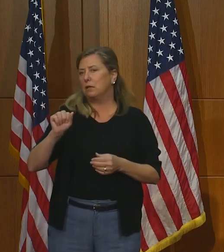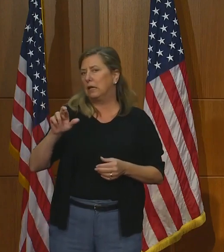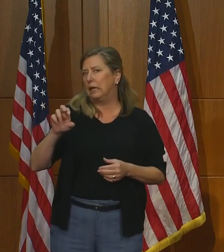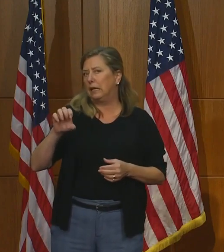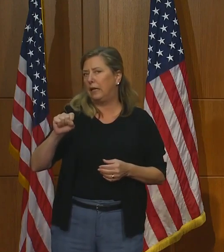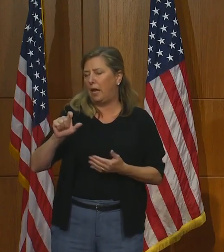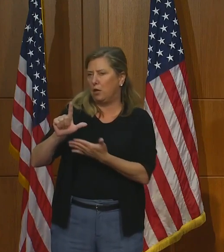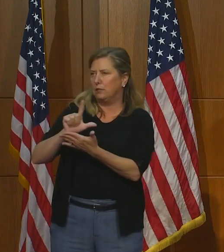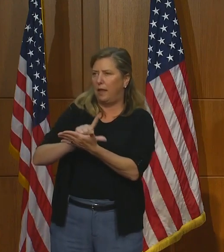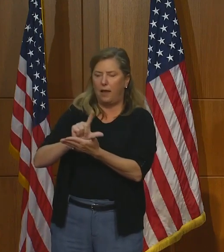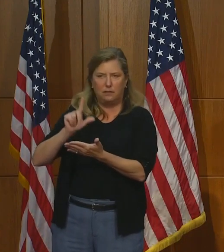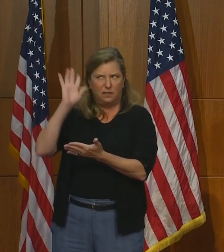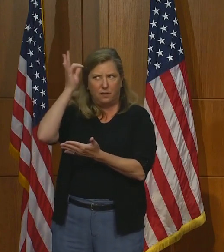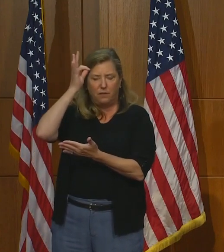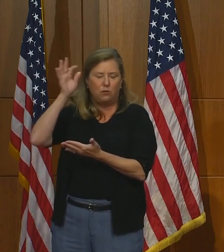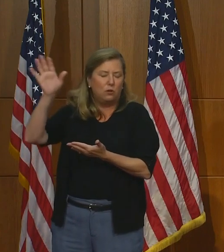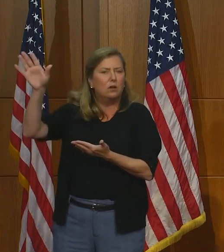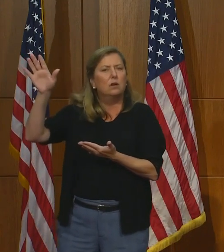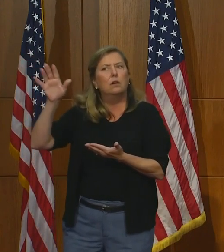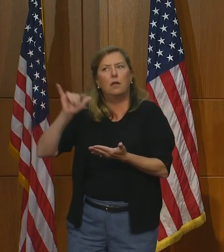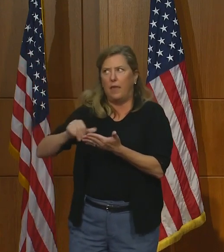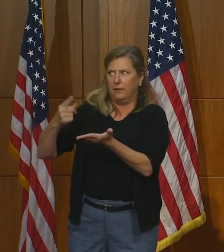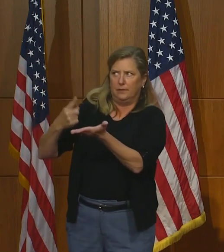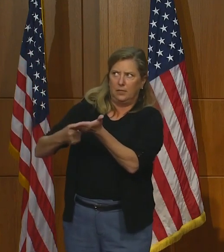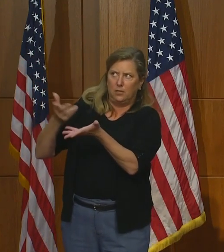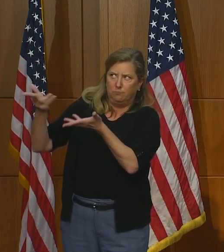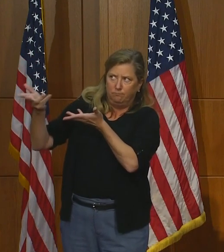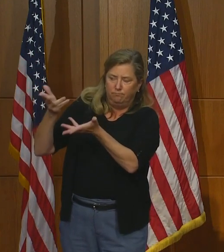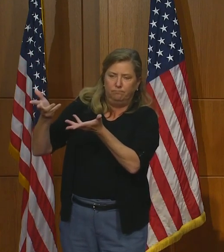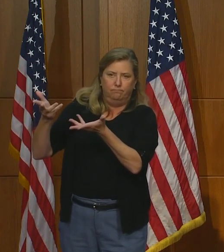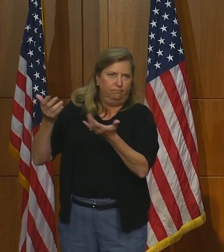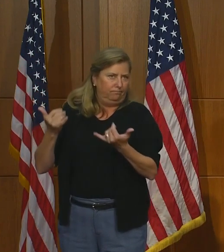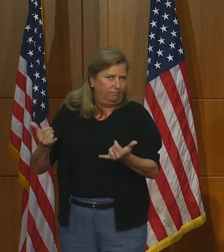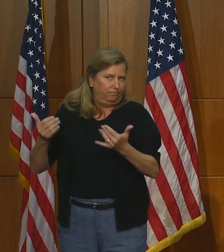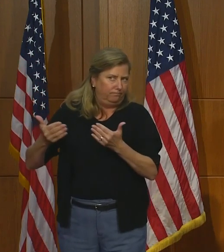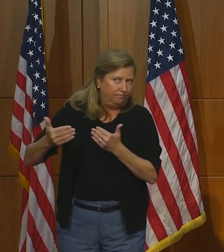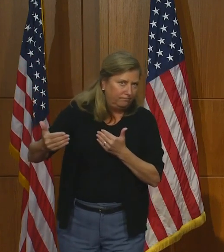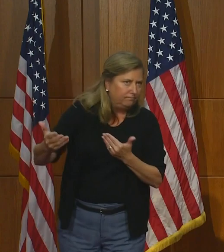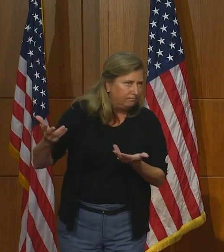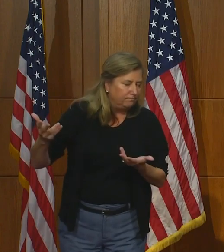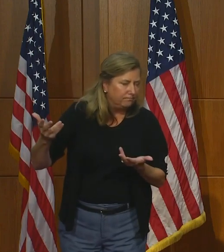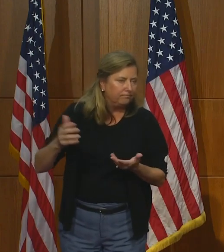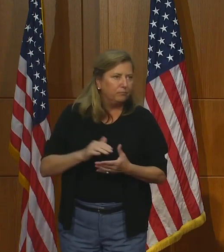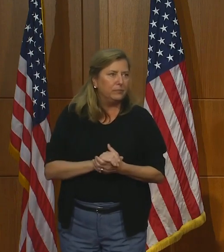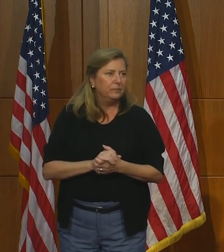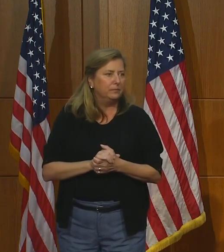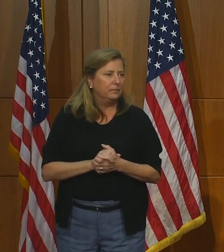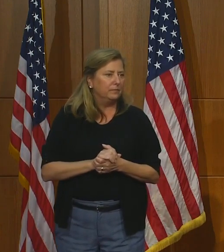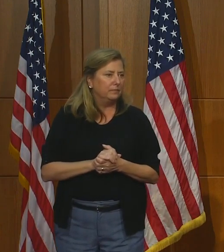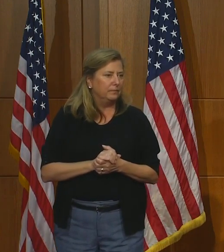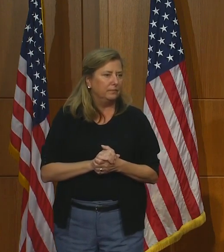BACK UP BUT IT THE PARTY OF. ABOUT THE CARES ACT AND AGAIN THAT'S THAT'S DISCUSSION THAT